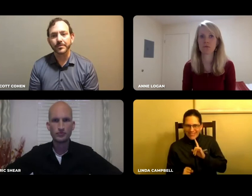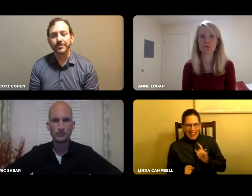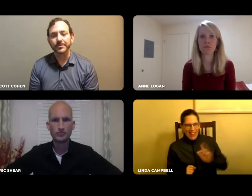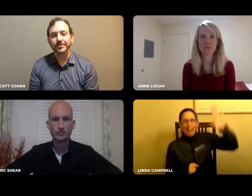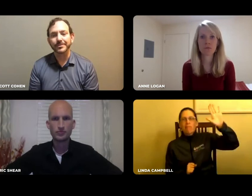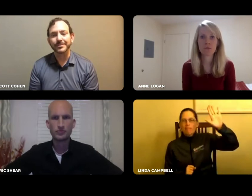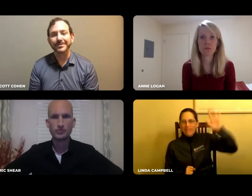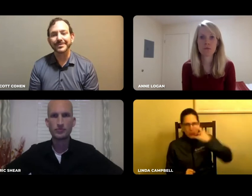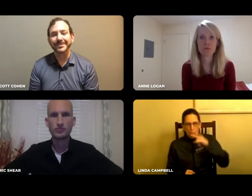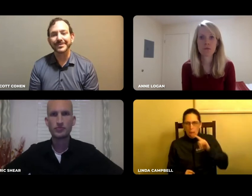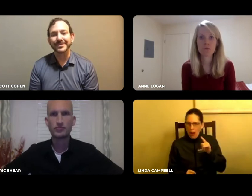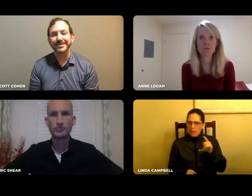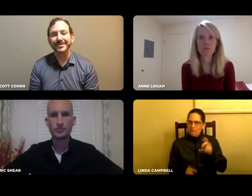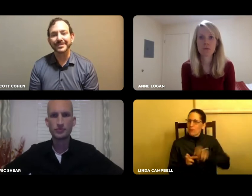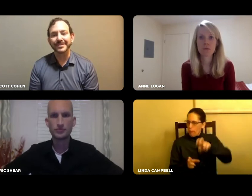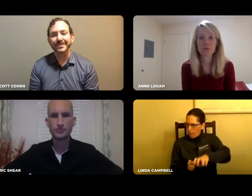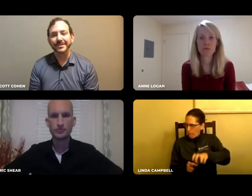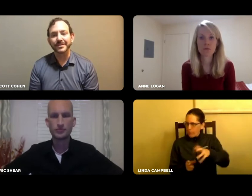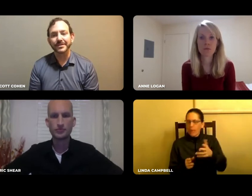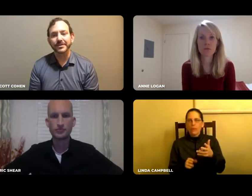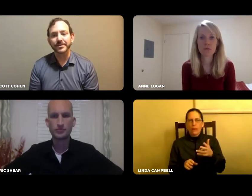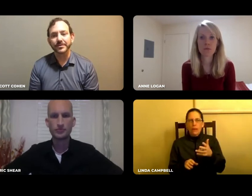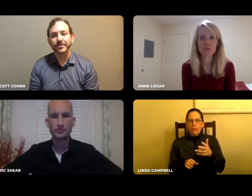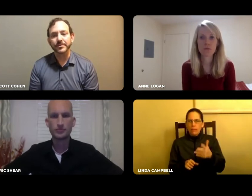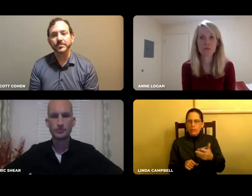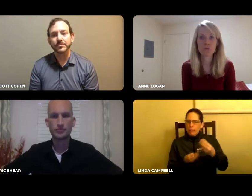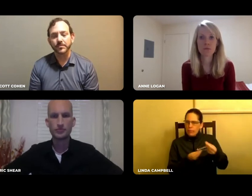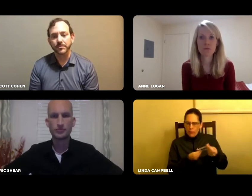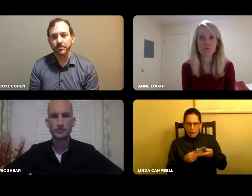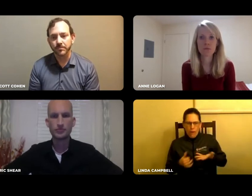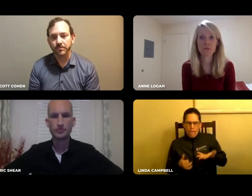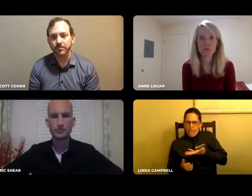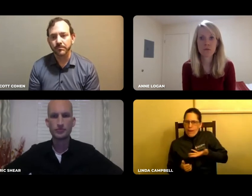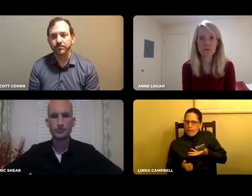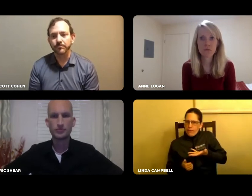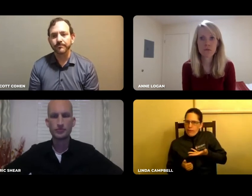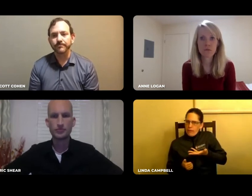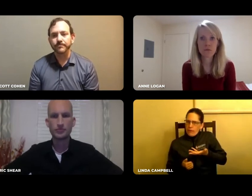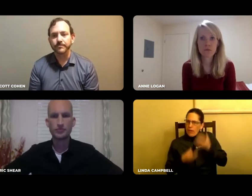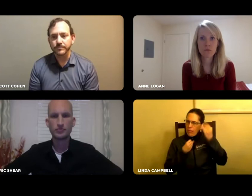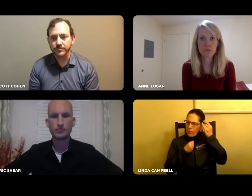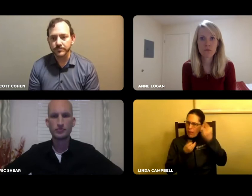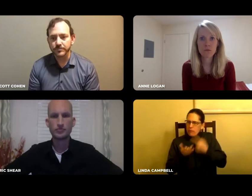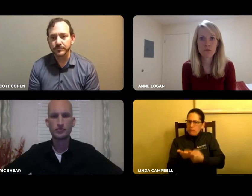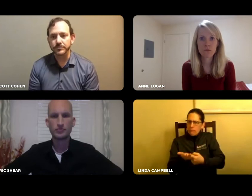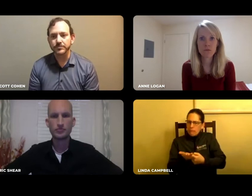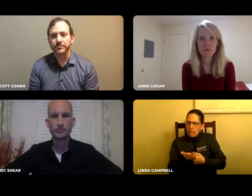to raise my hand and ask questions. Then the 5 of us could work together